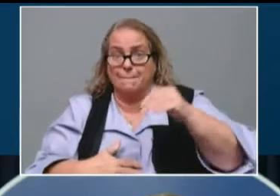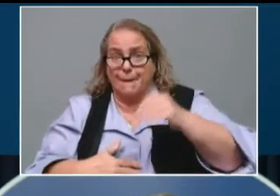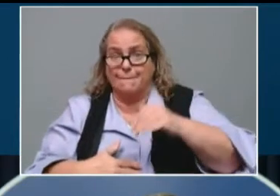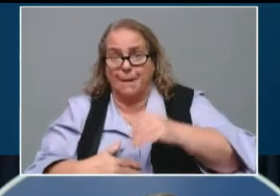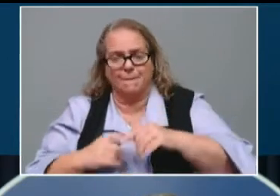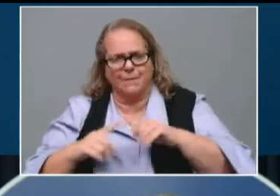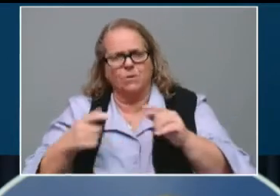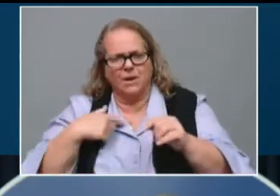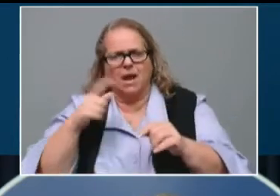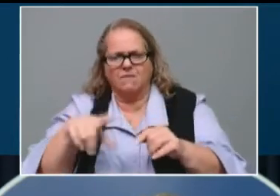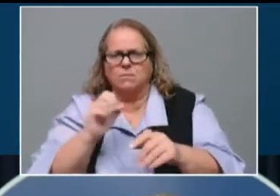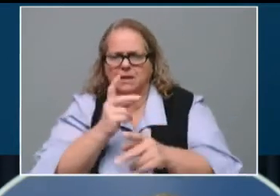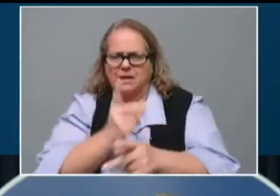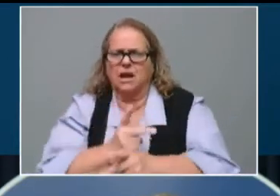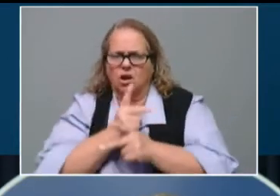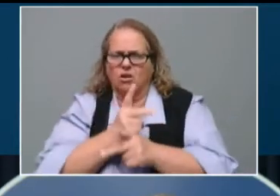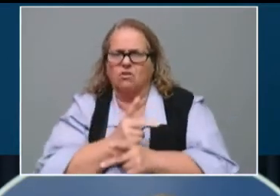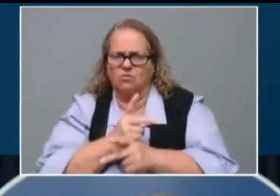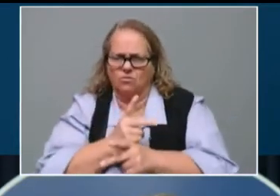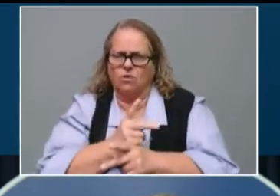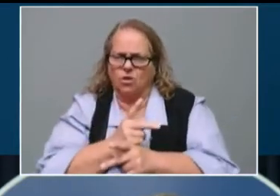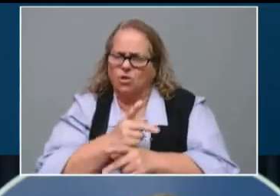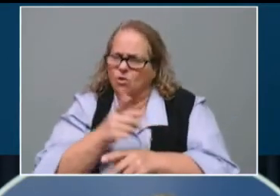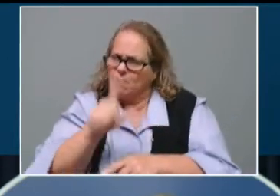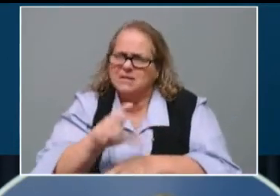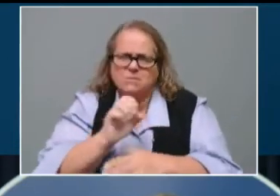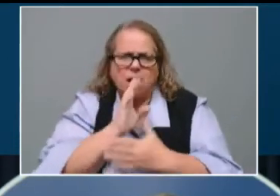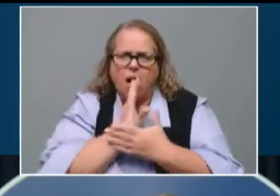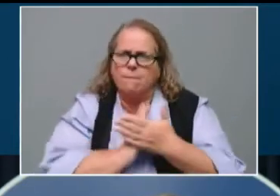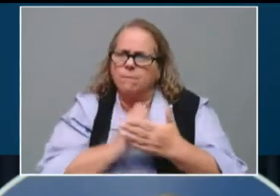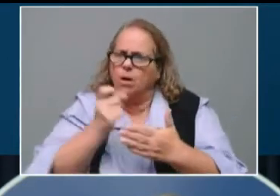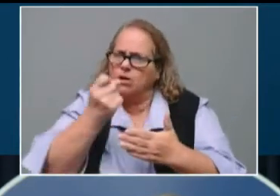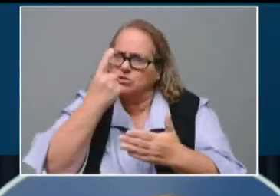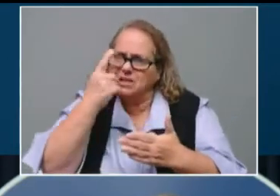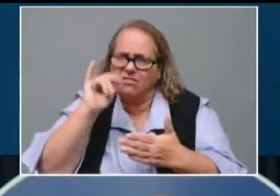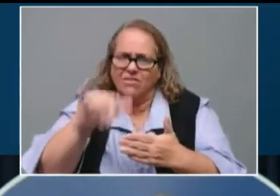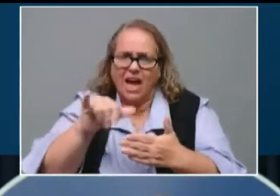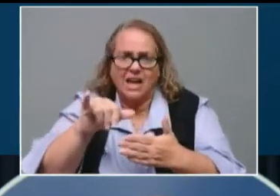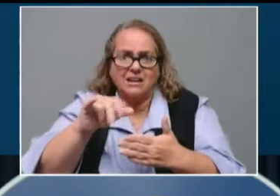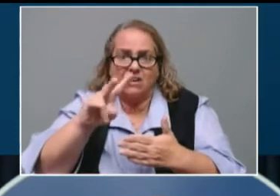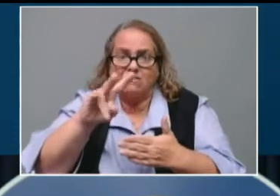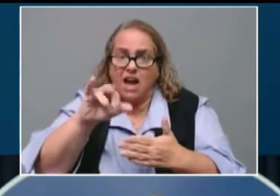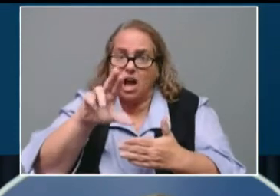We need to be humble. Now listen, this virus has mutated, it has surprised